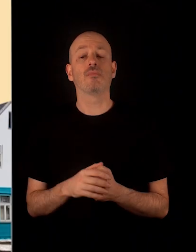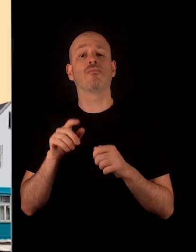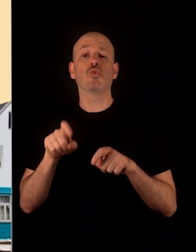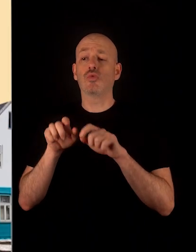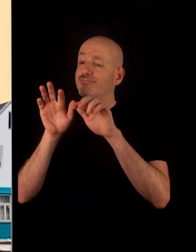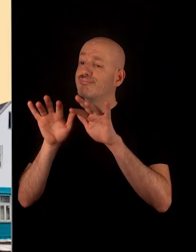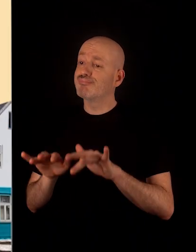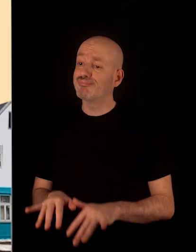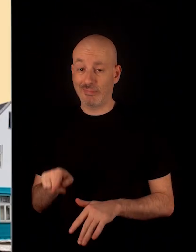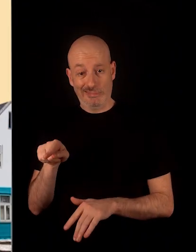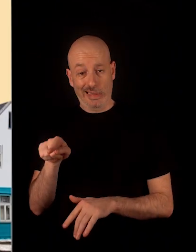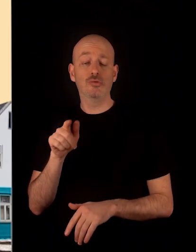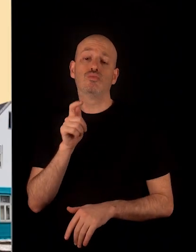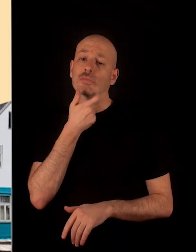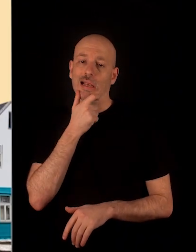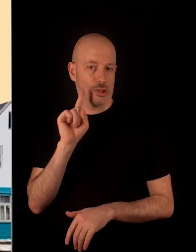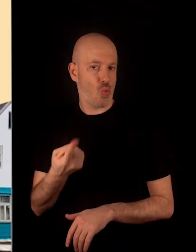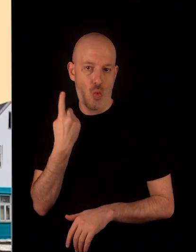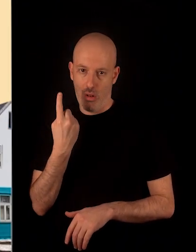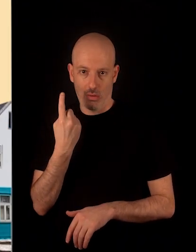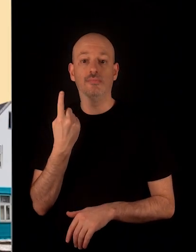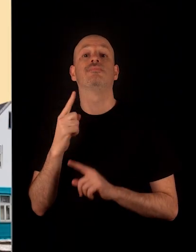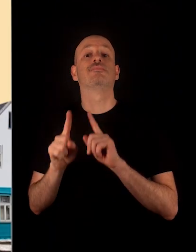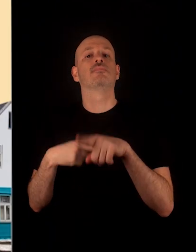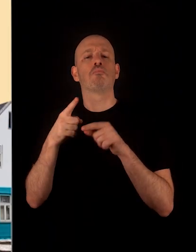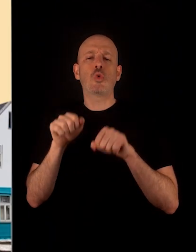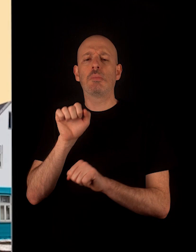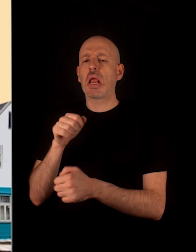Now if you are interested, in how to apply,